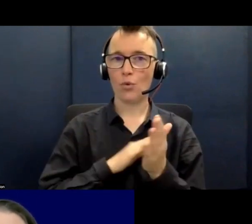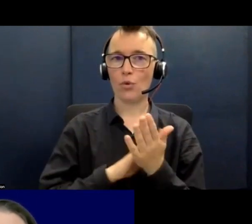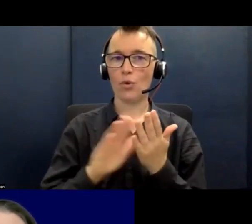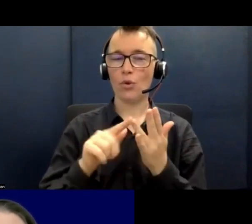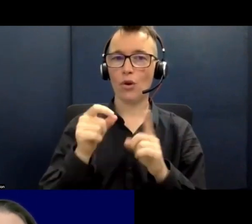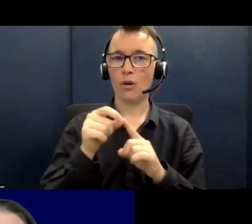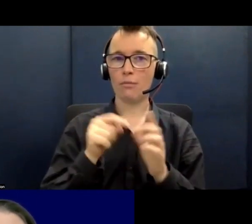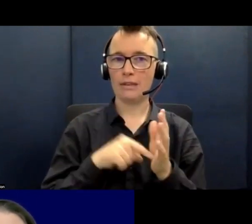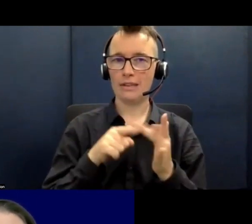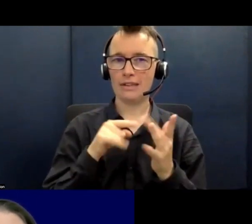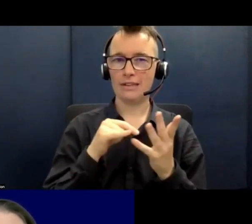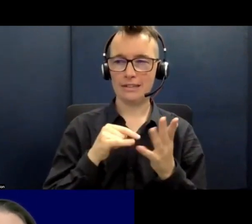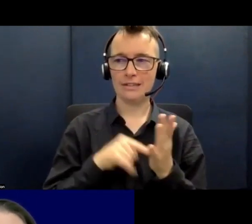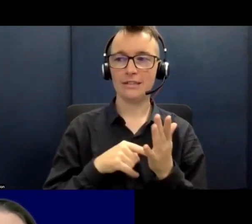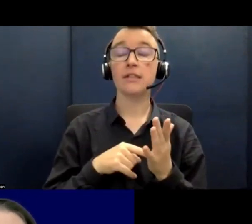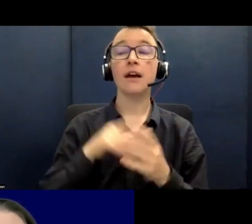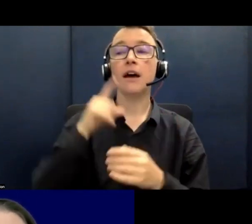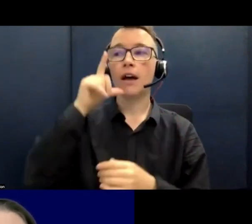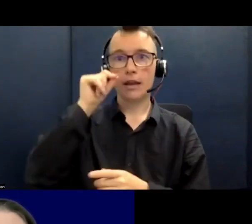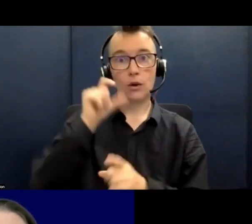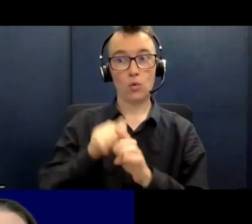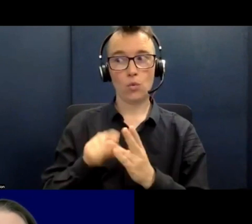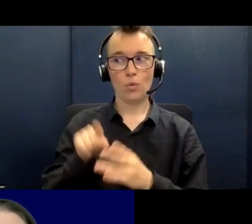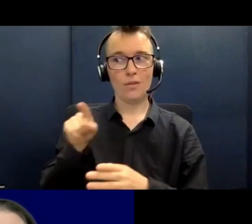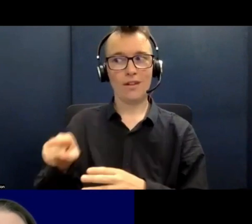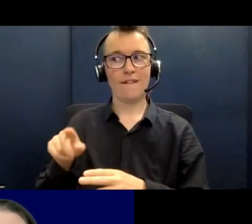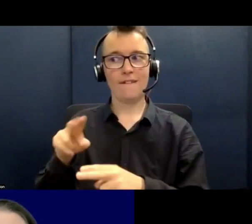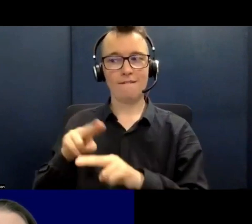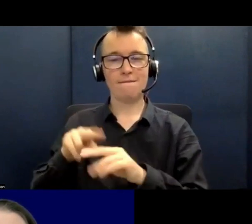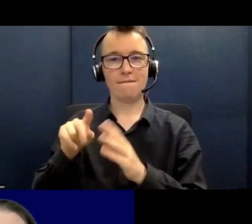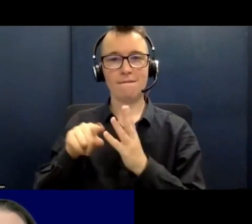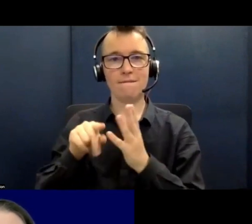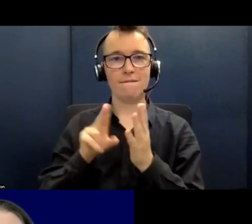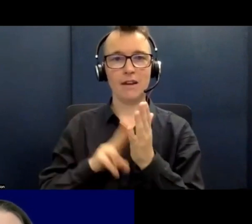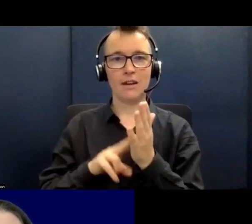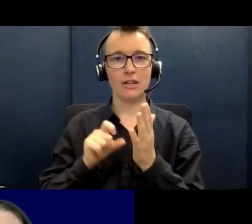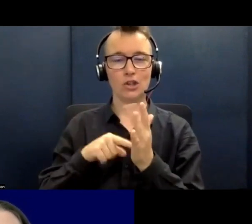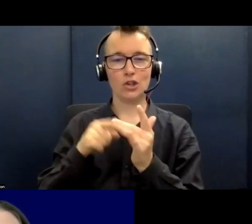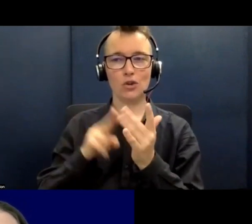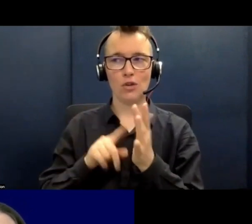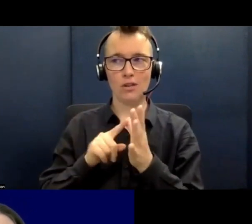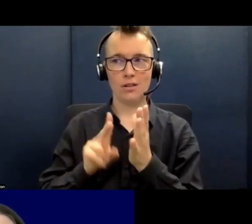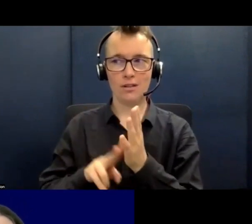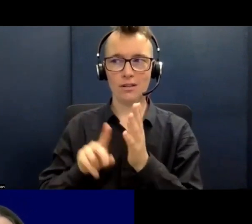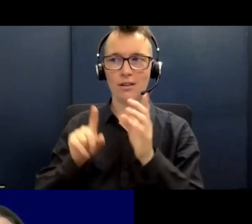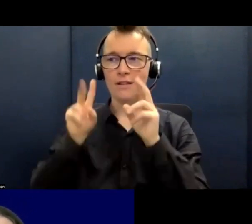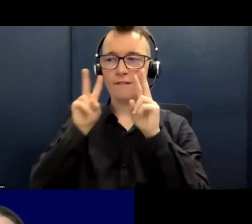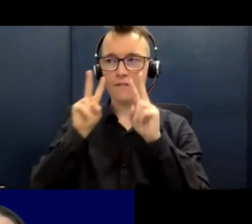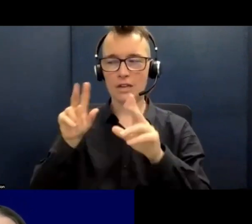after the functional vision assessment, you then write a letter back to the medical doctor saying,